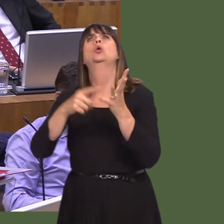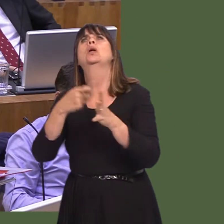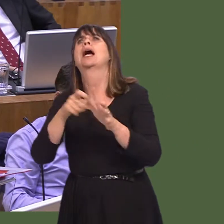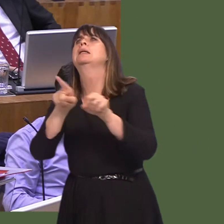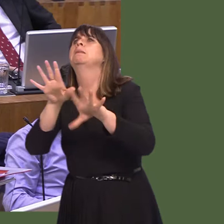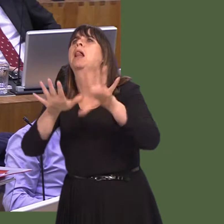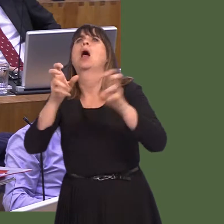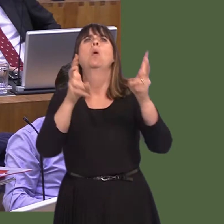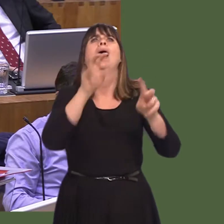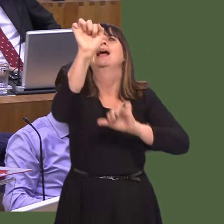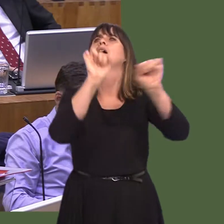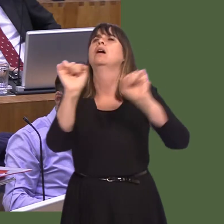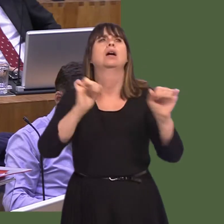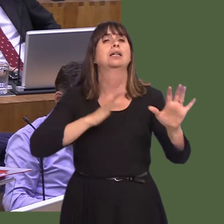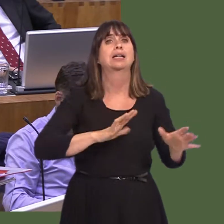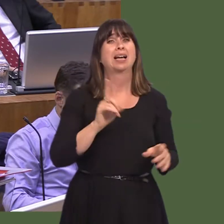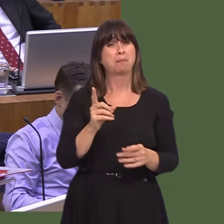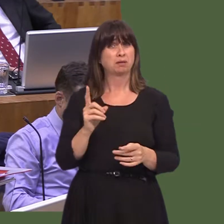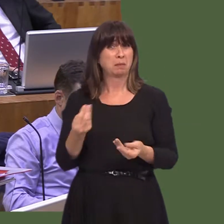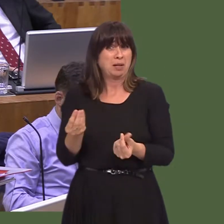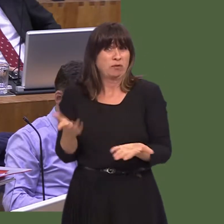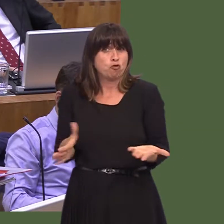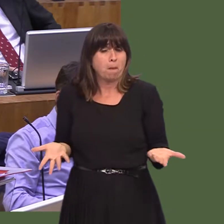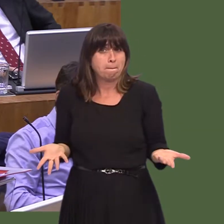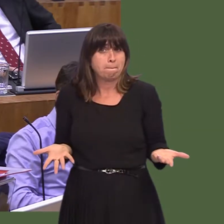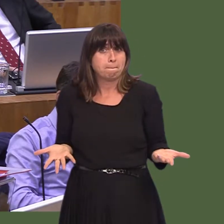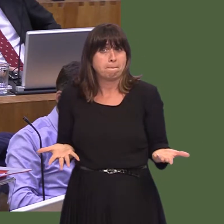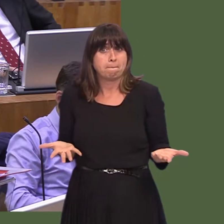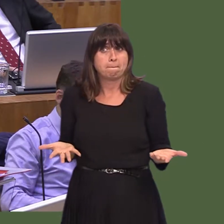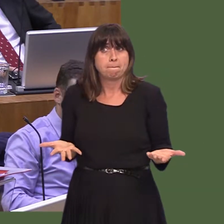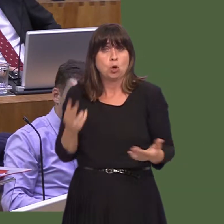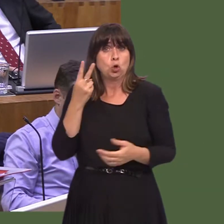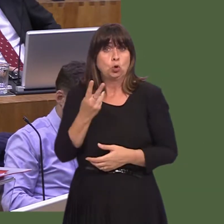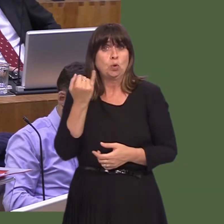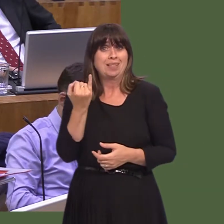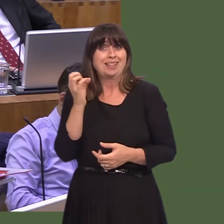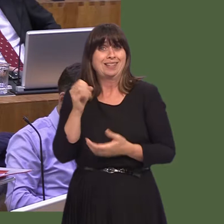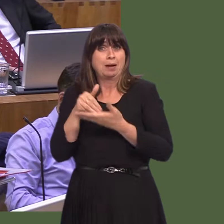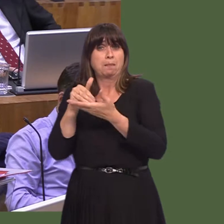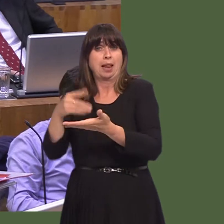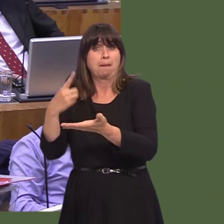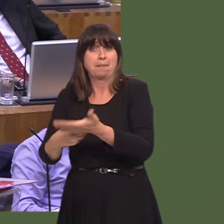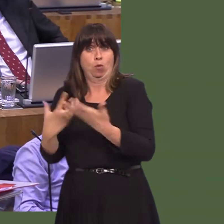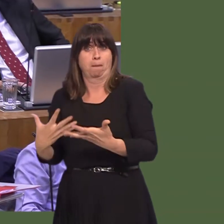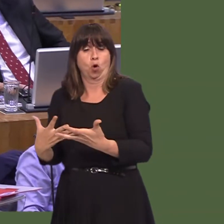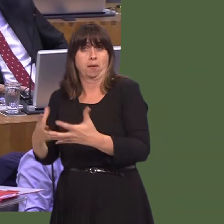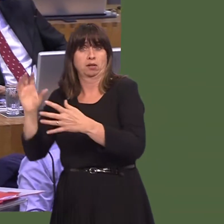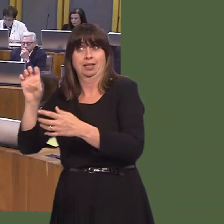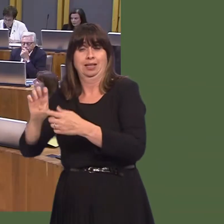the whole of the UK. The reality is that we have no guarantees on the money. Two hundred and sixty million pounds a year goes into farming subsidies in Wales.